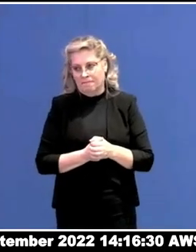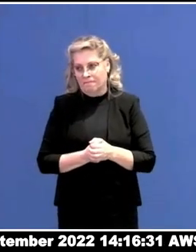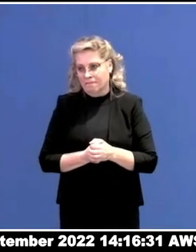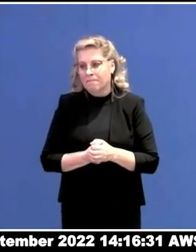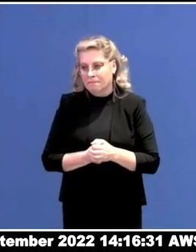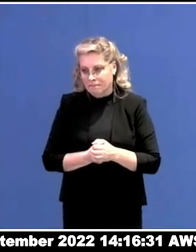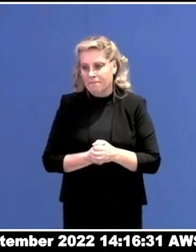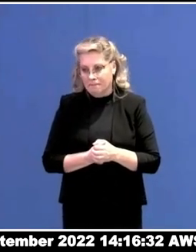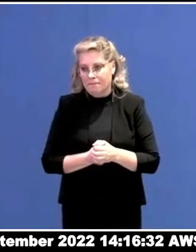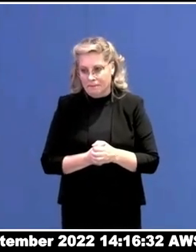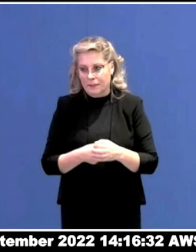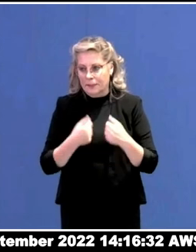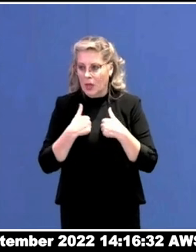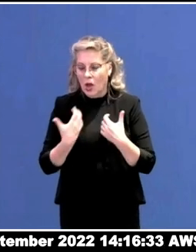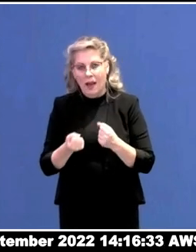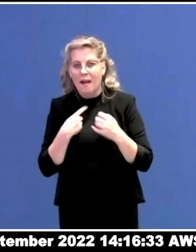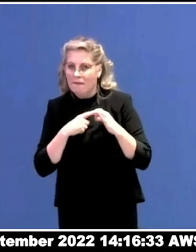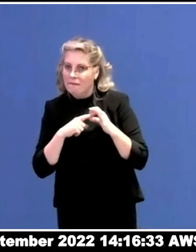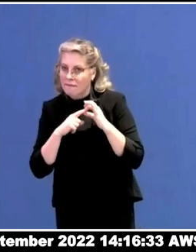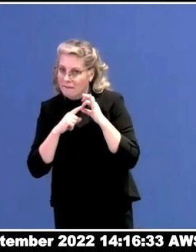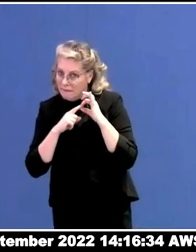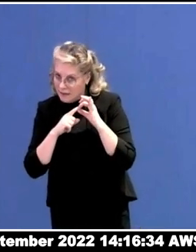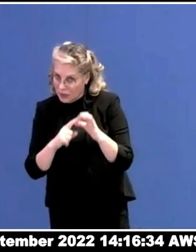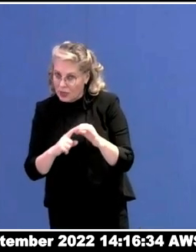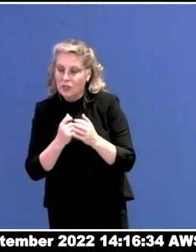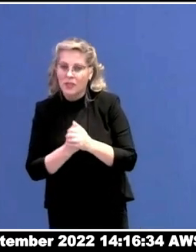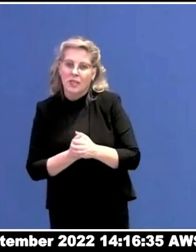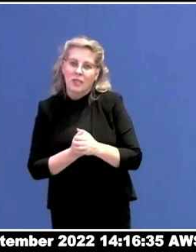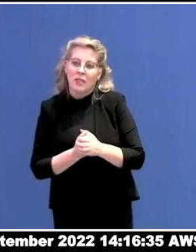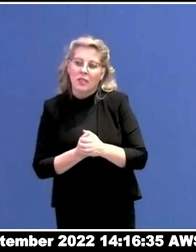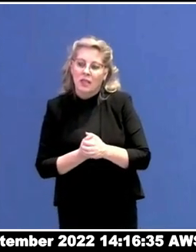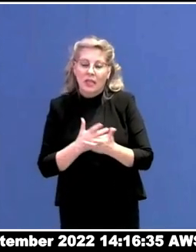in light of the Chair's observation that we are working in a real world where you have to